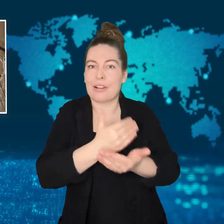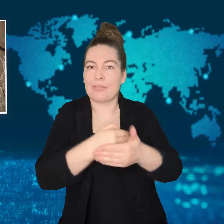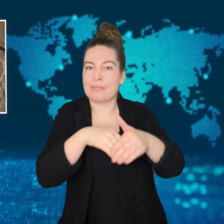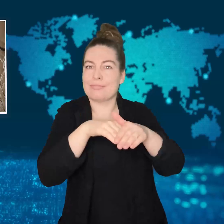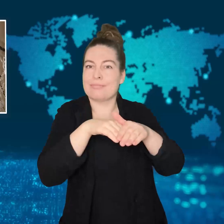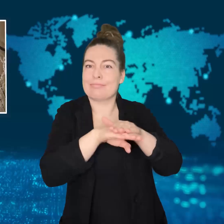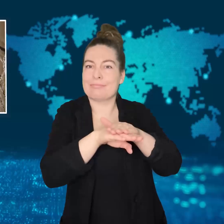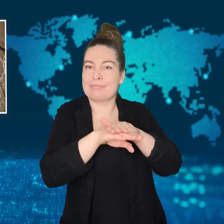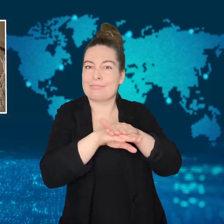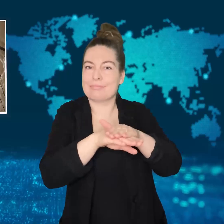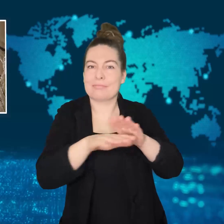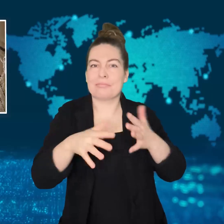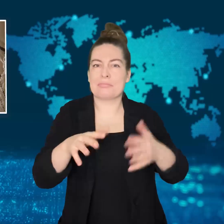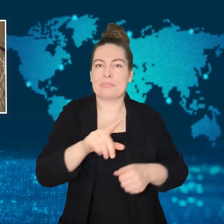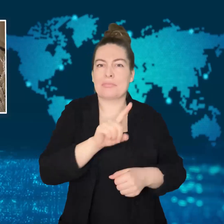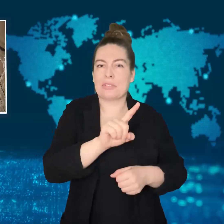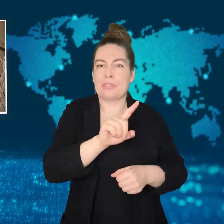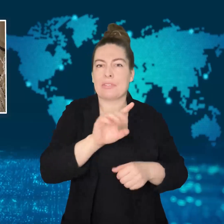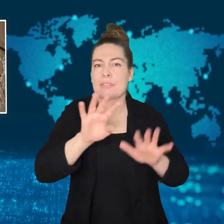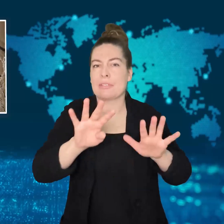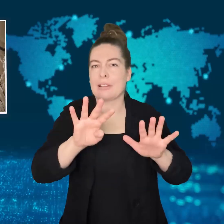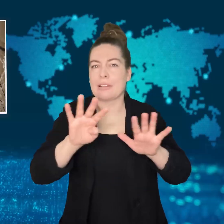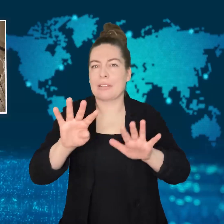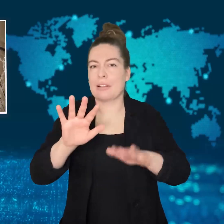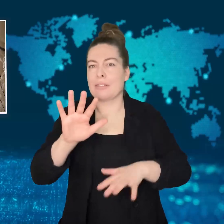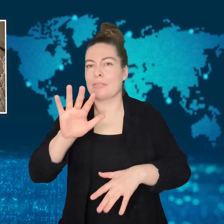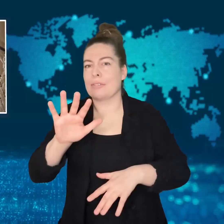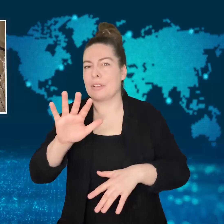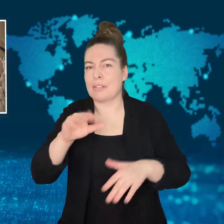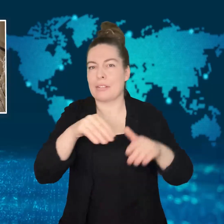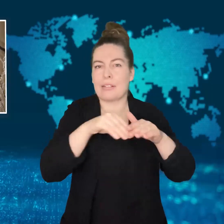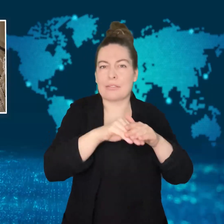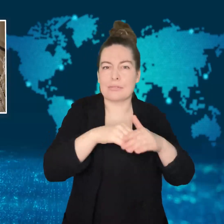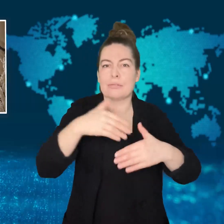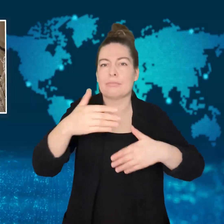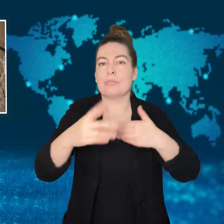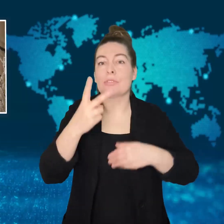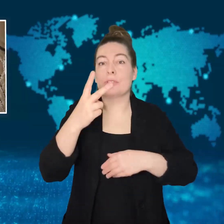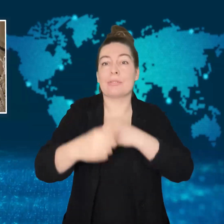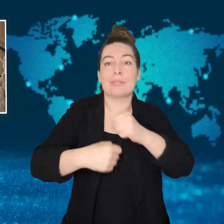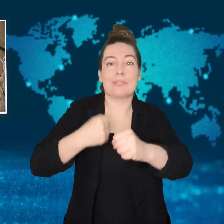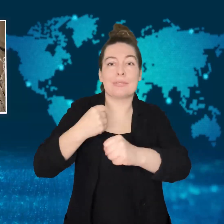Forestry and Fisheries Minister promised prices